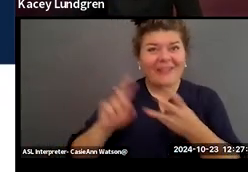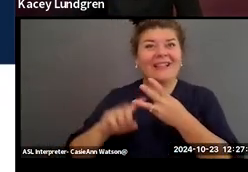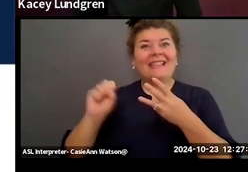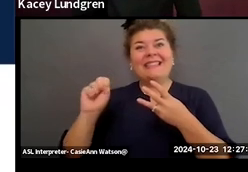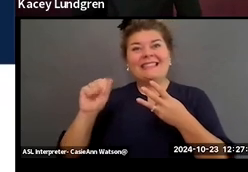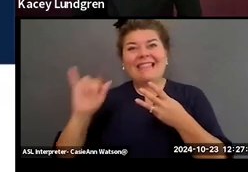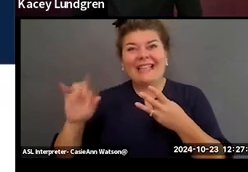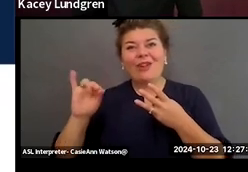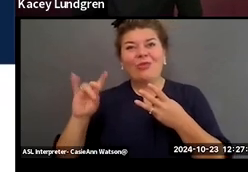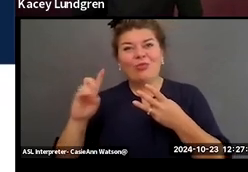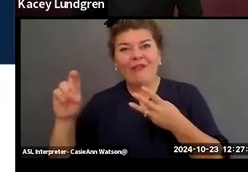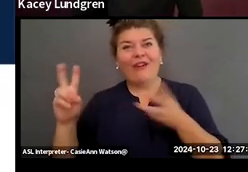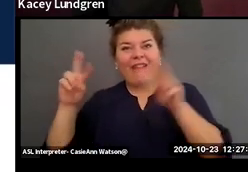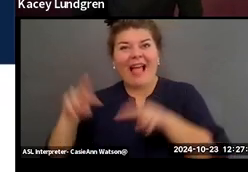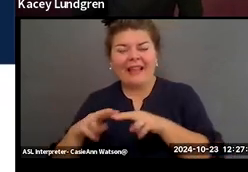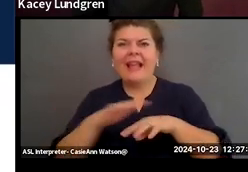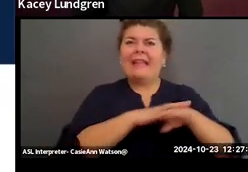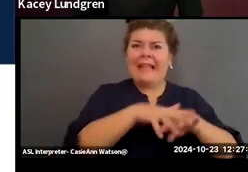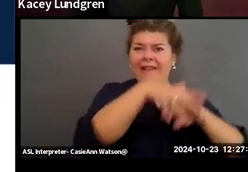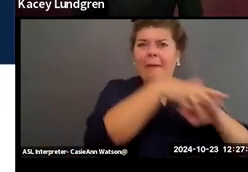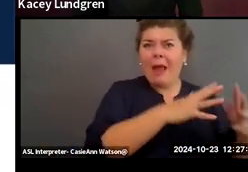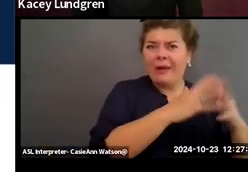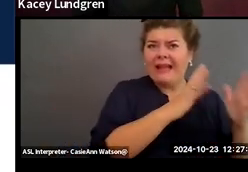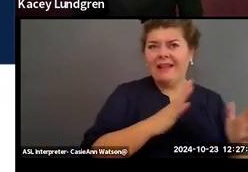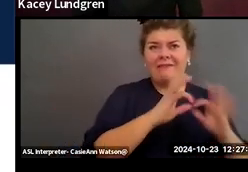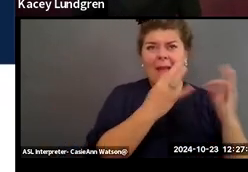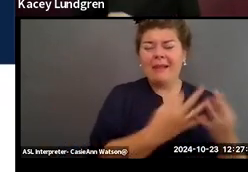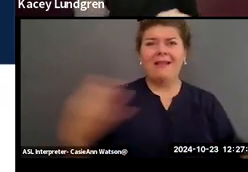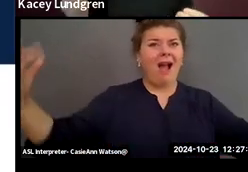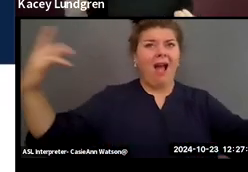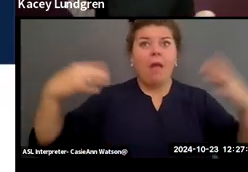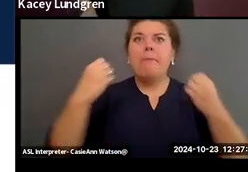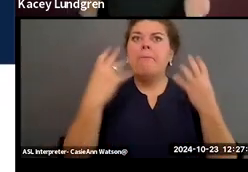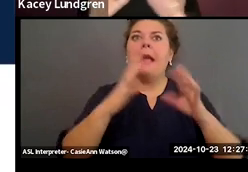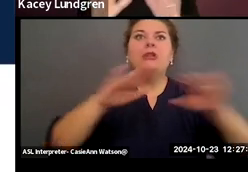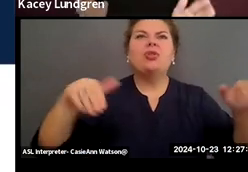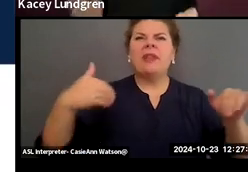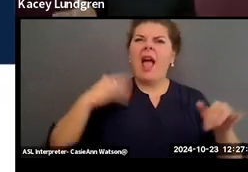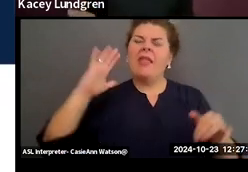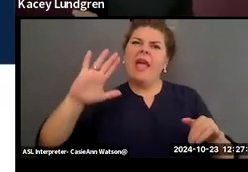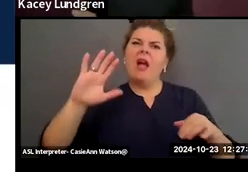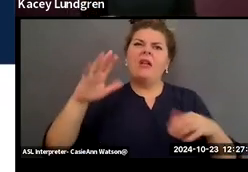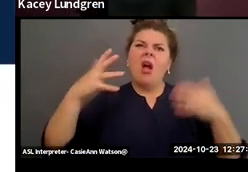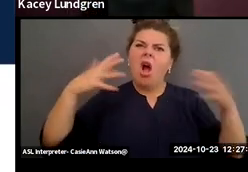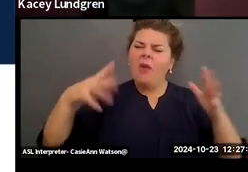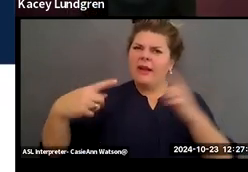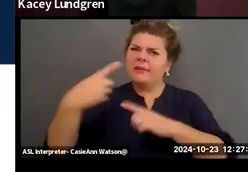children from Native American families. Many of these children had their own established sign languages,